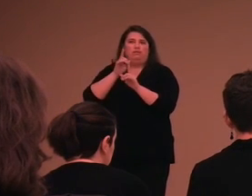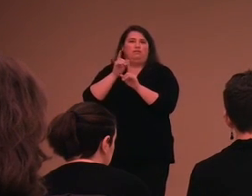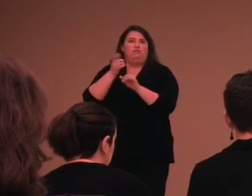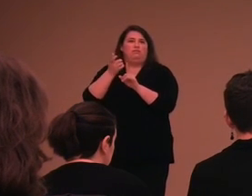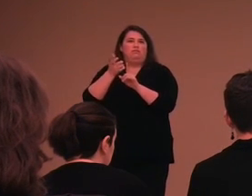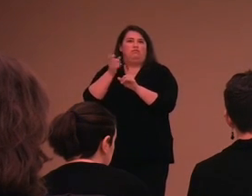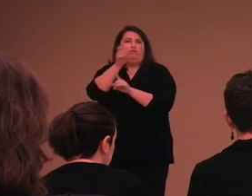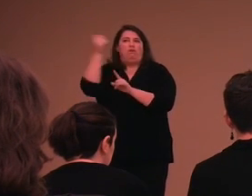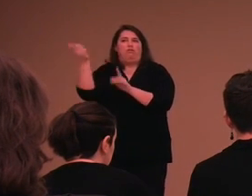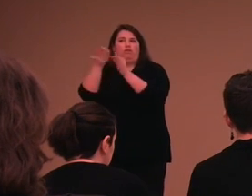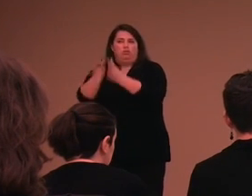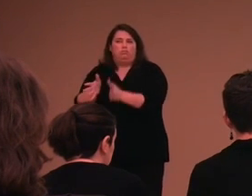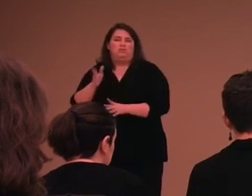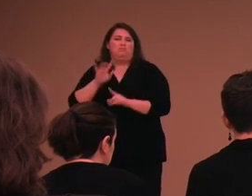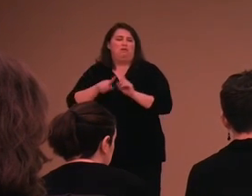but typically